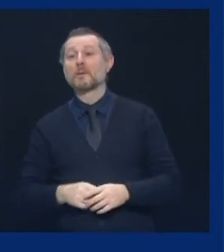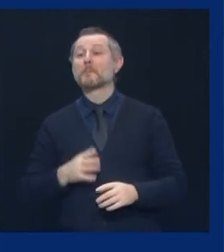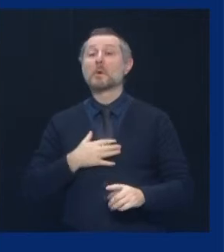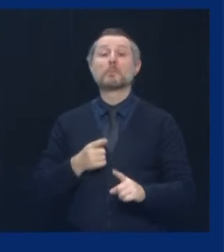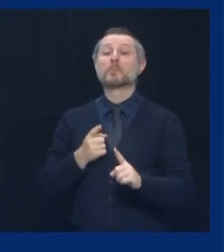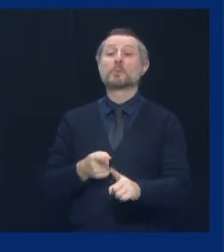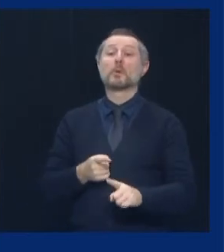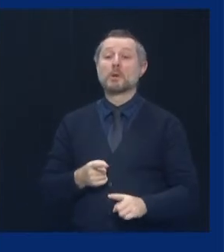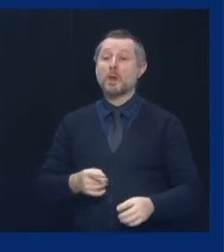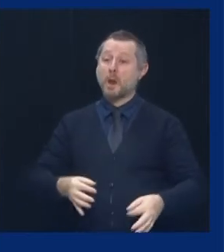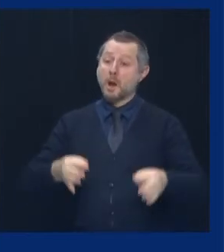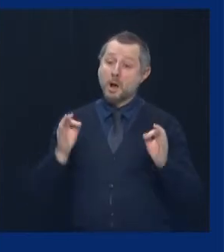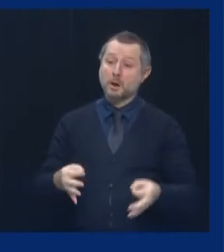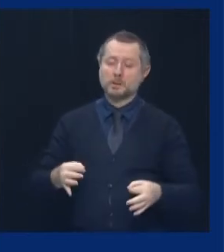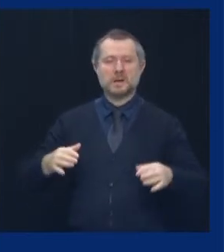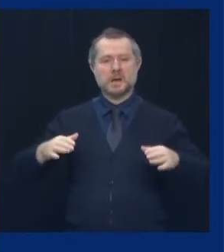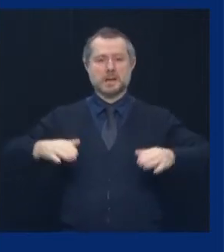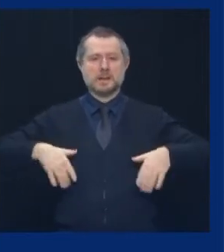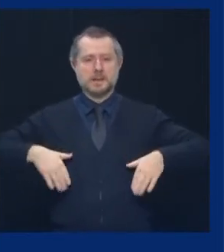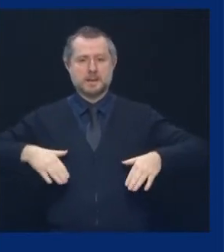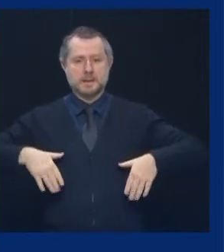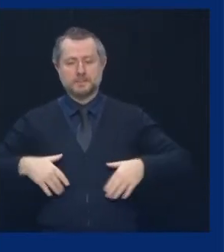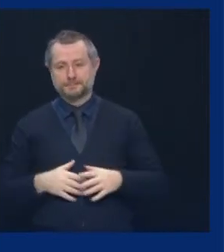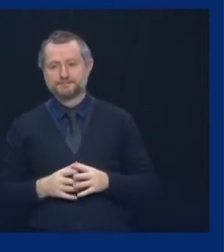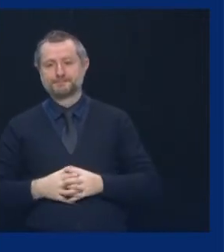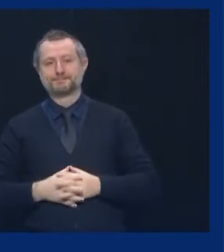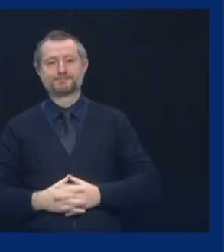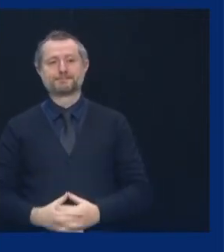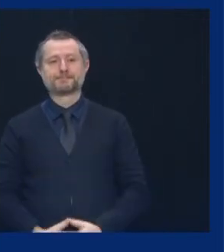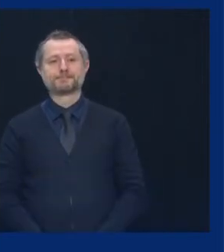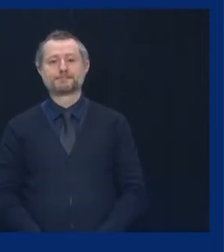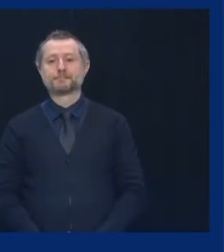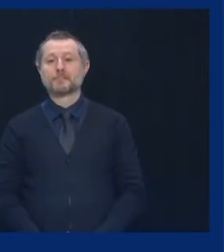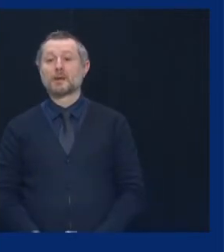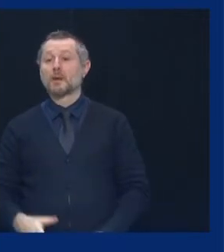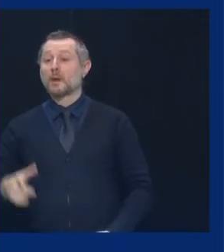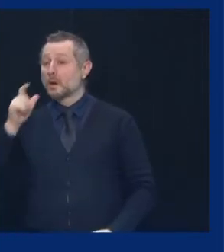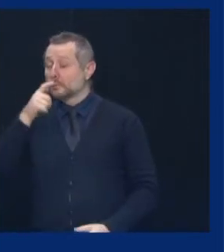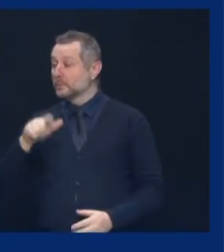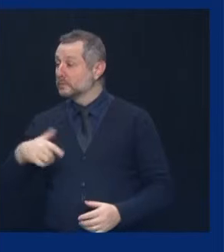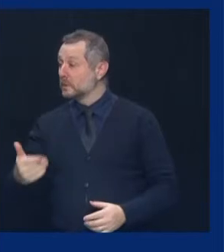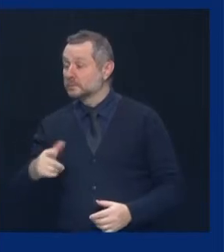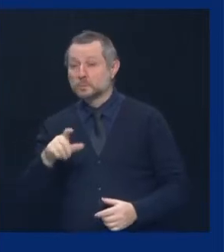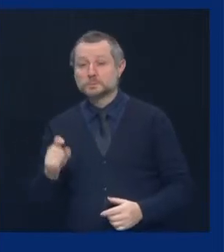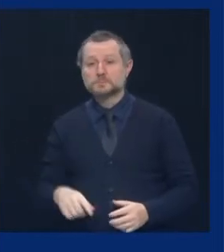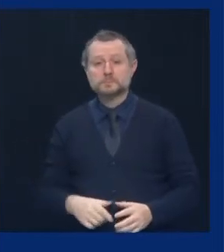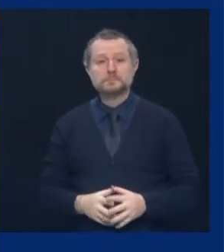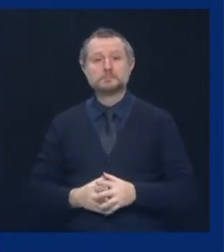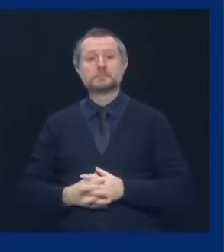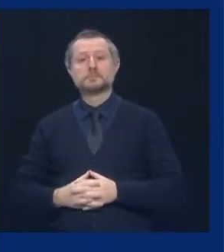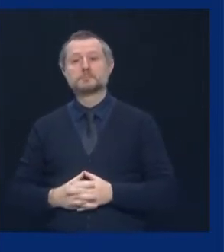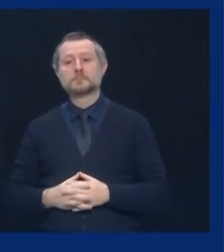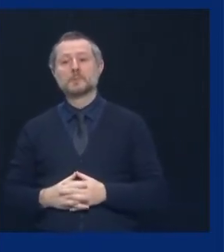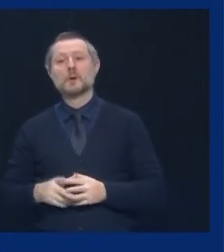CONCERN AND ONE OF THE THINGS THEY'RE TALKING THROUGH.